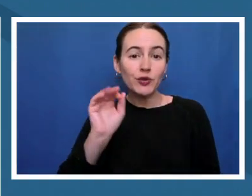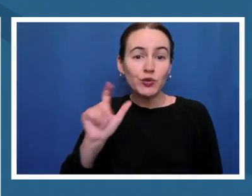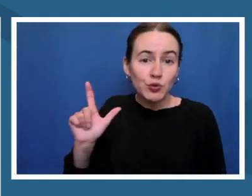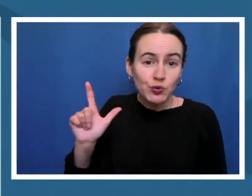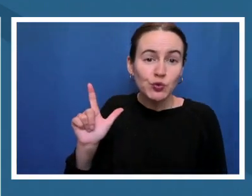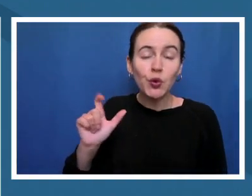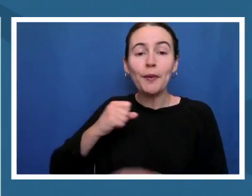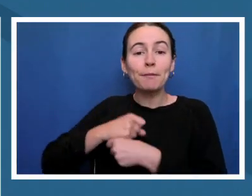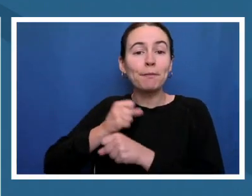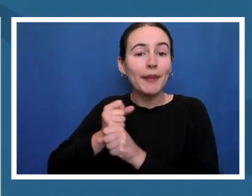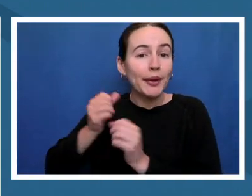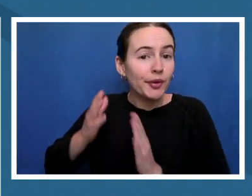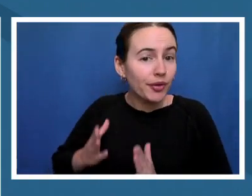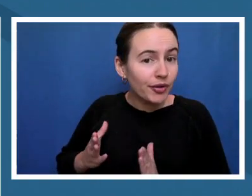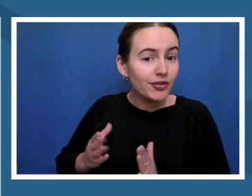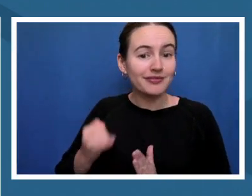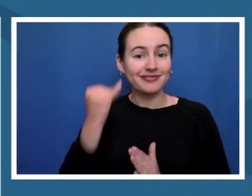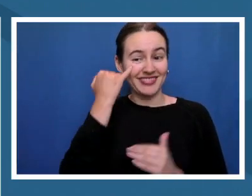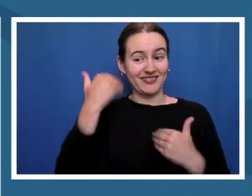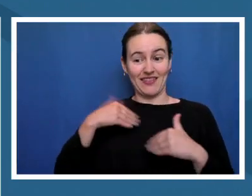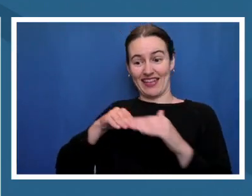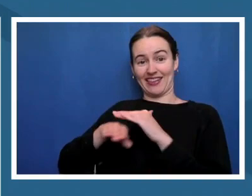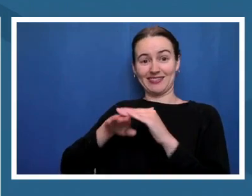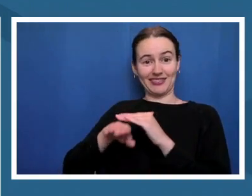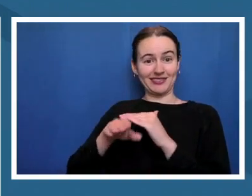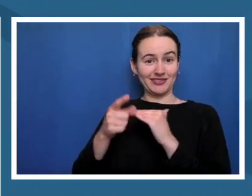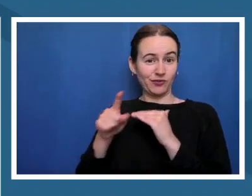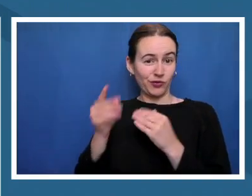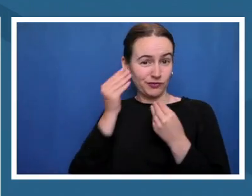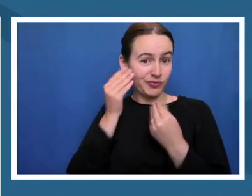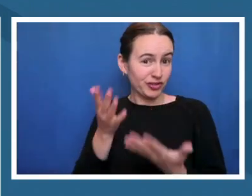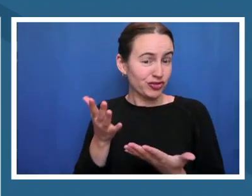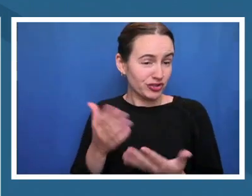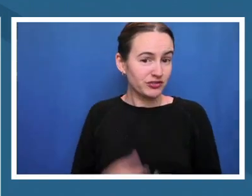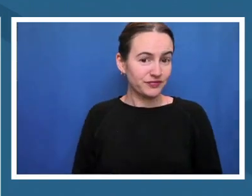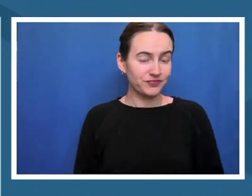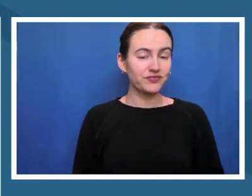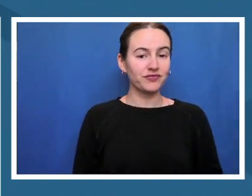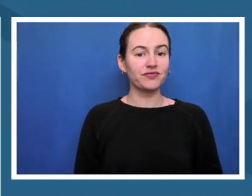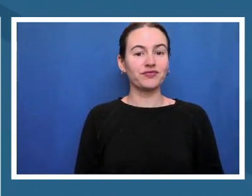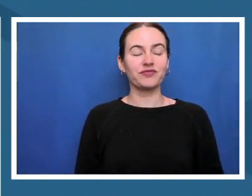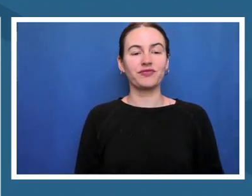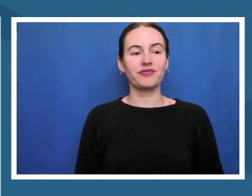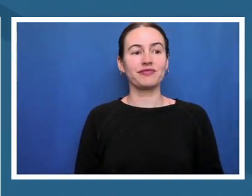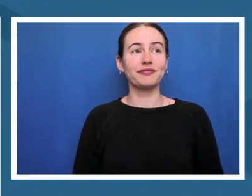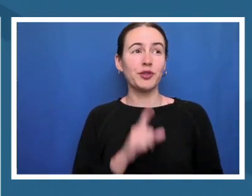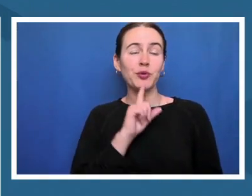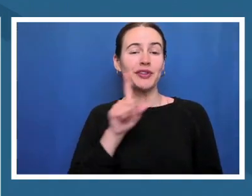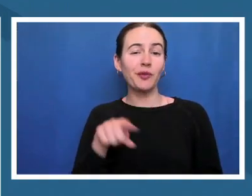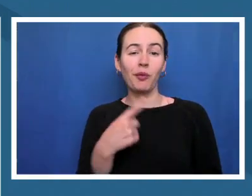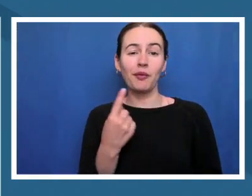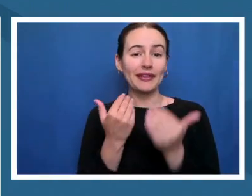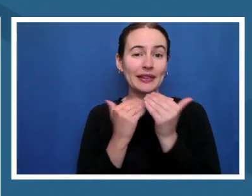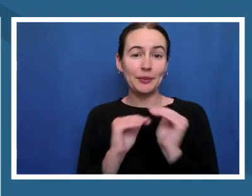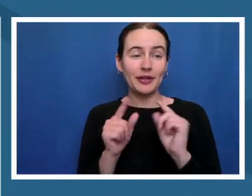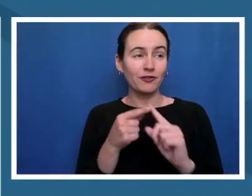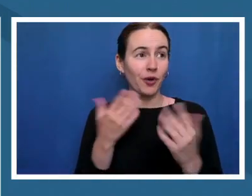know have access to that information i think here you're only limited by what